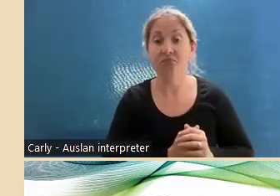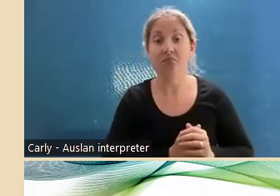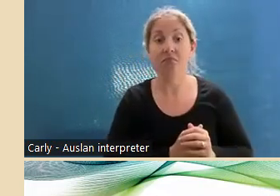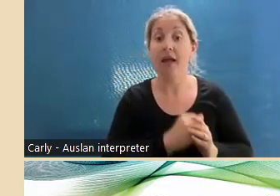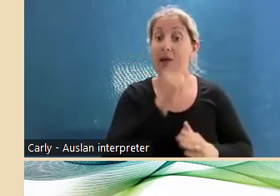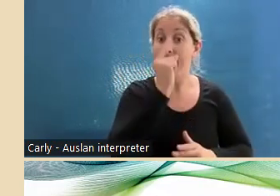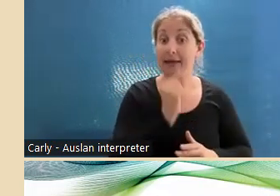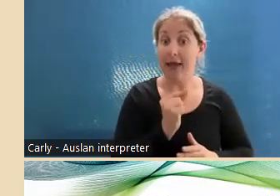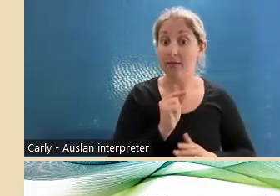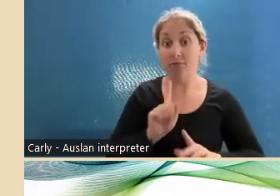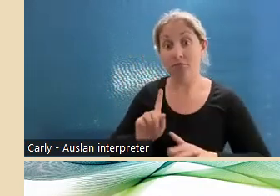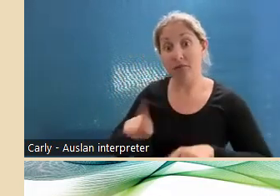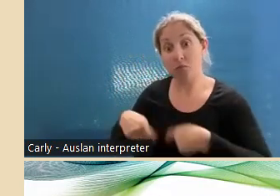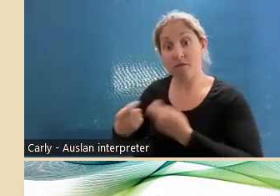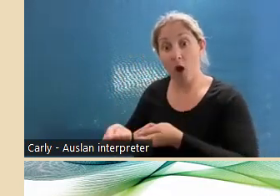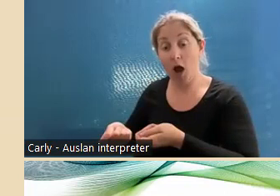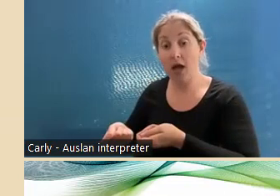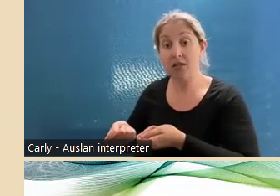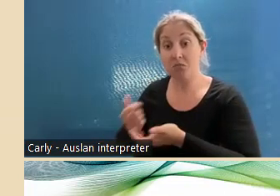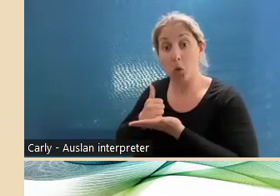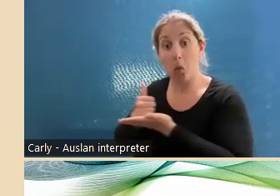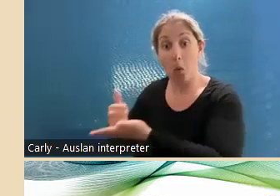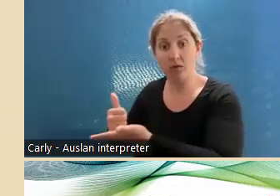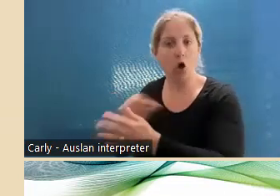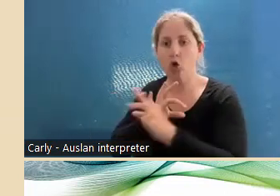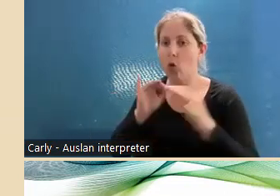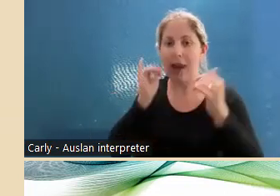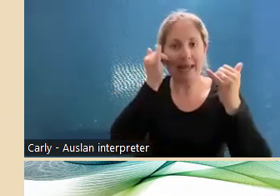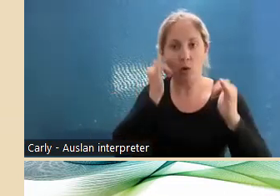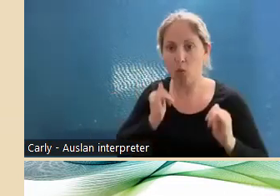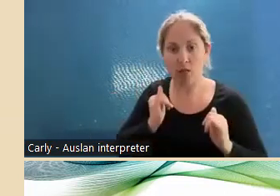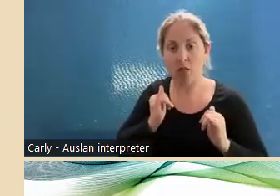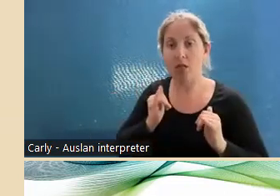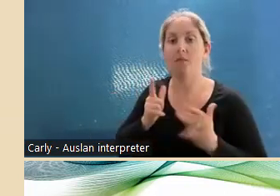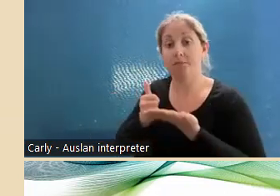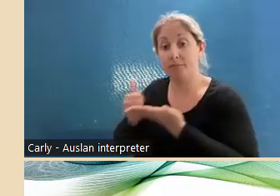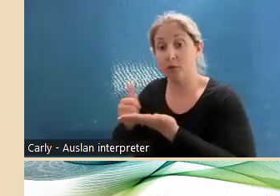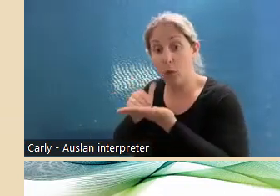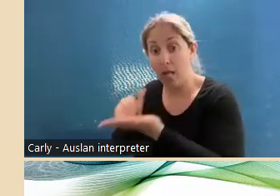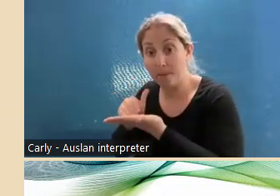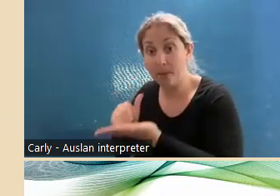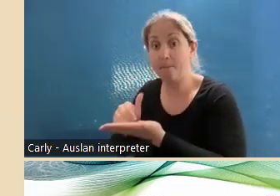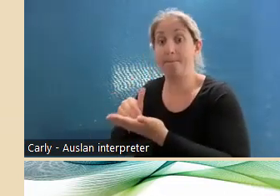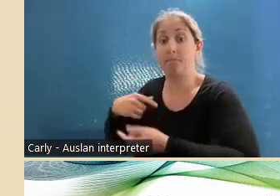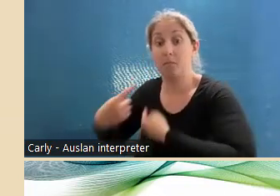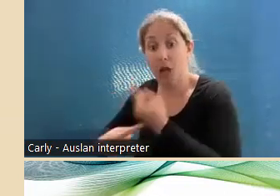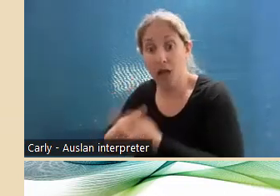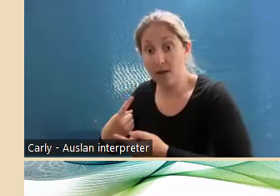applicant with practical non-legal support to help them progress their matter, understand